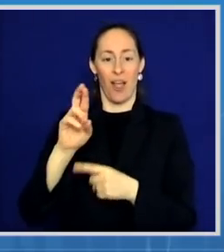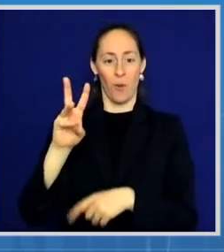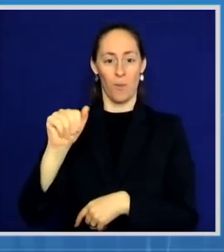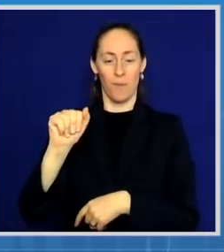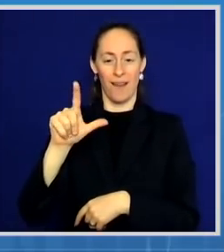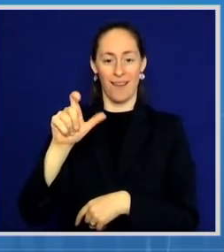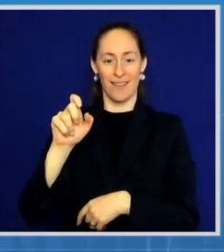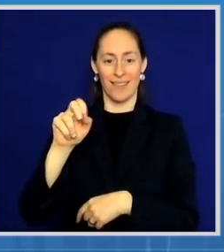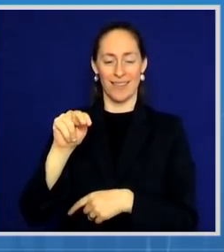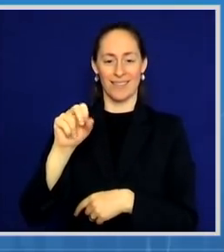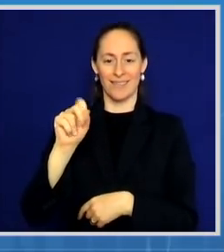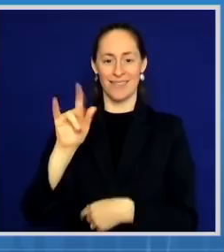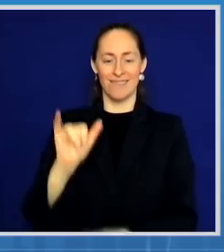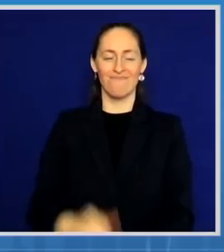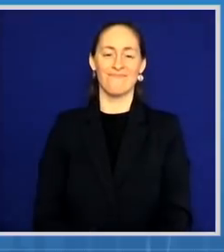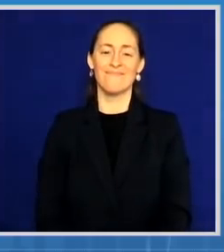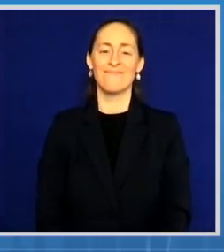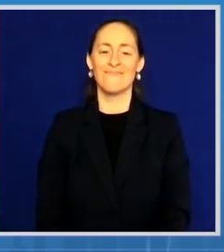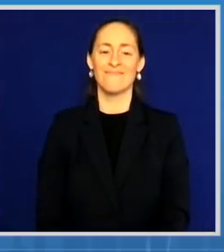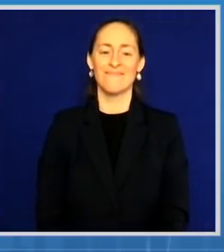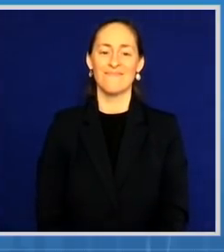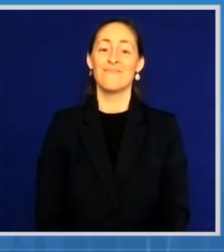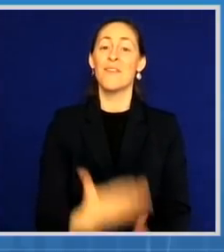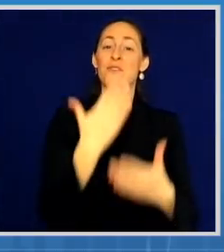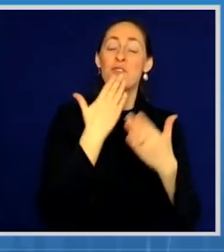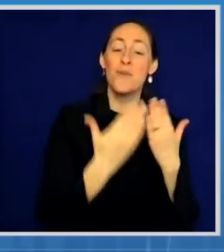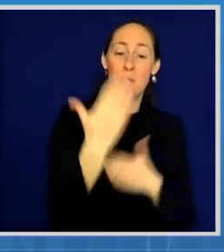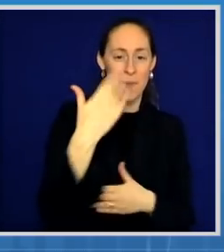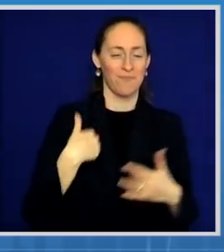I'm pleased to be back with you today. We'll start with an overview of the data.